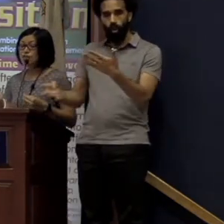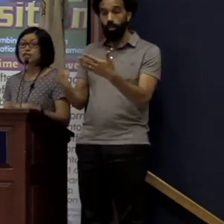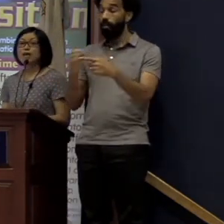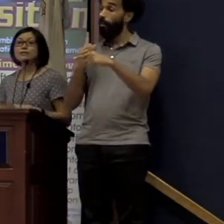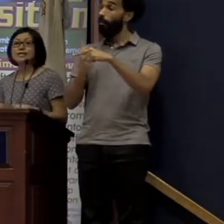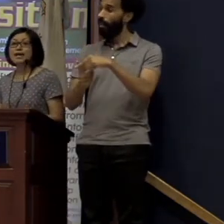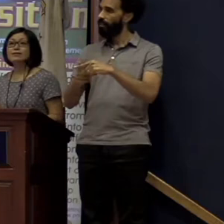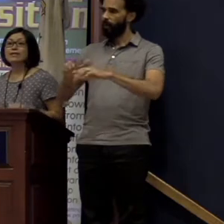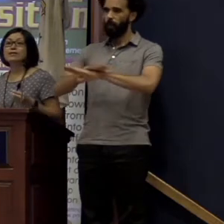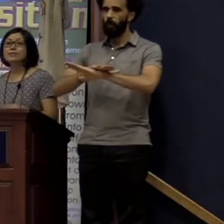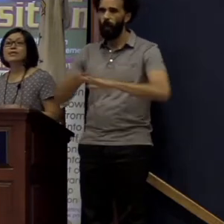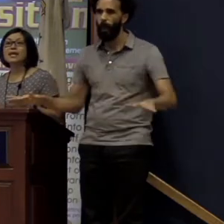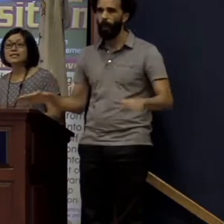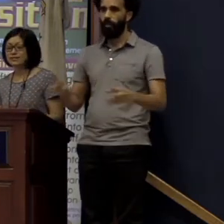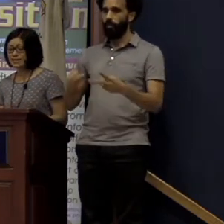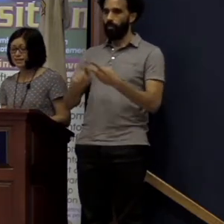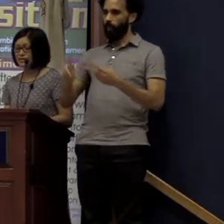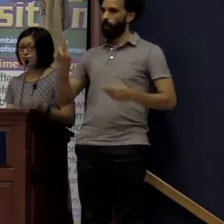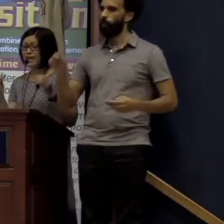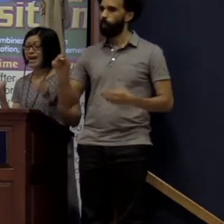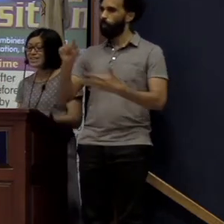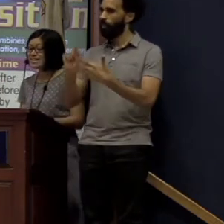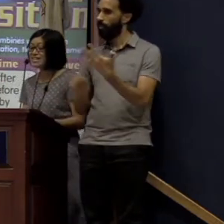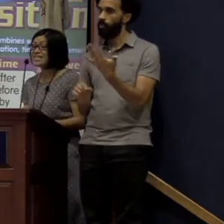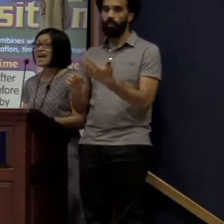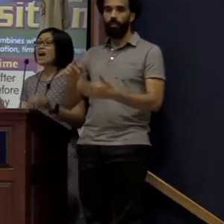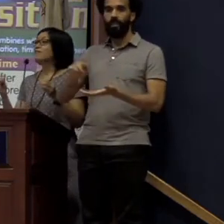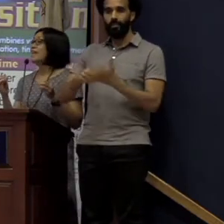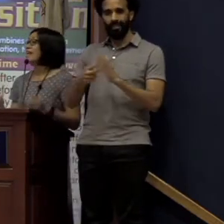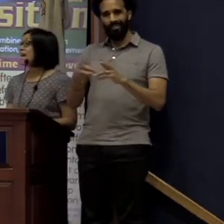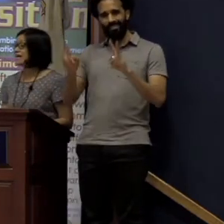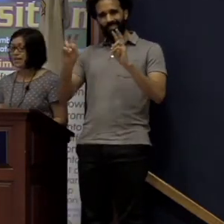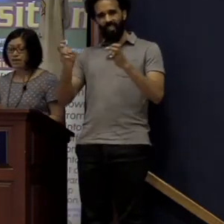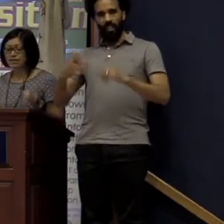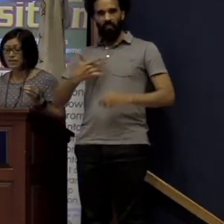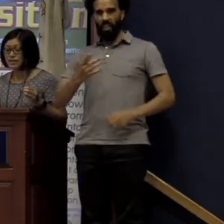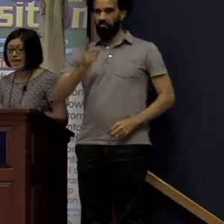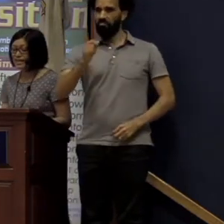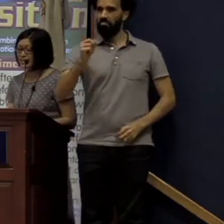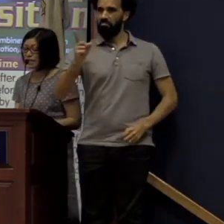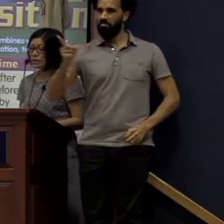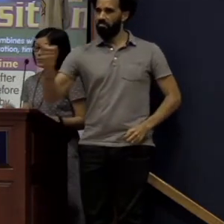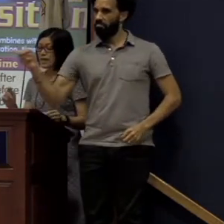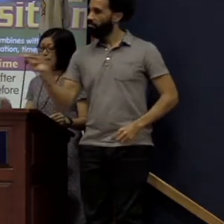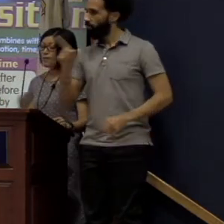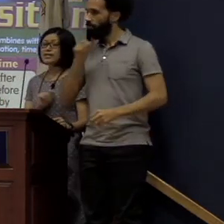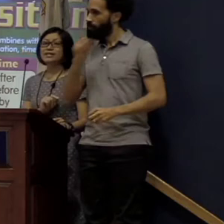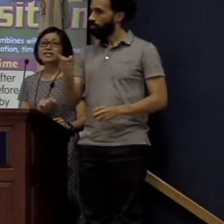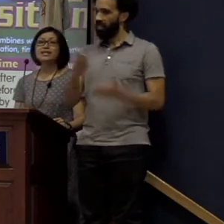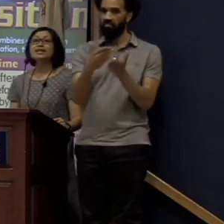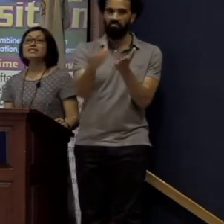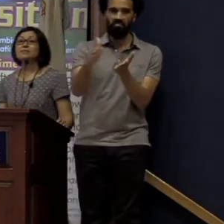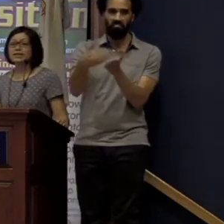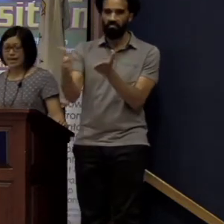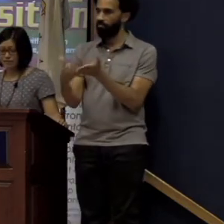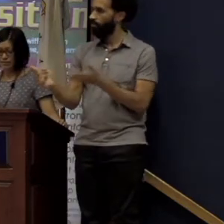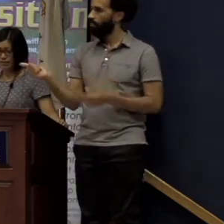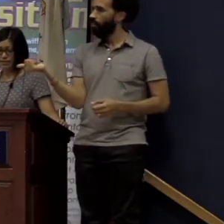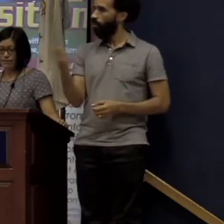Shouting out and communicating to the goals of their otherness, of their lack of the marginality Which ironically is what they have been fleeing from.